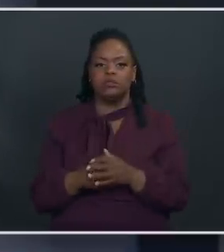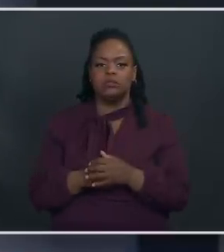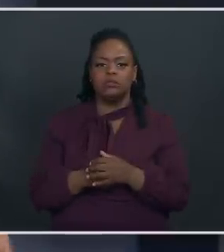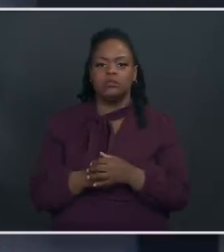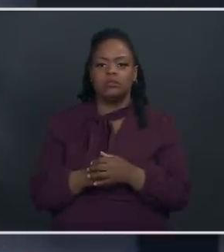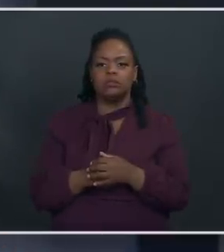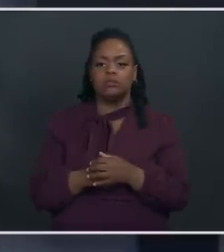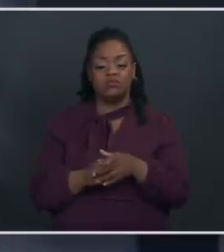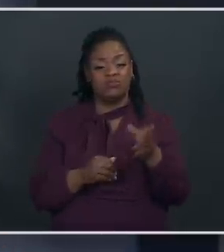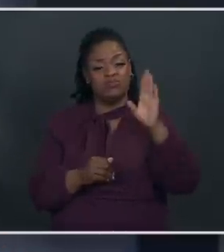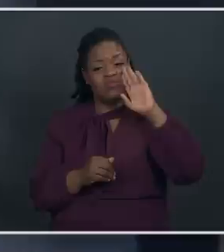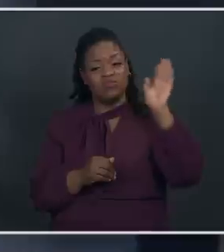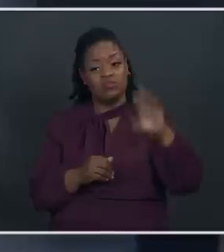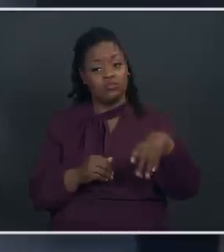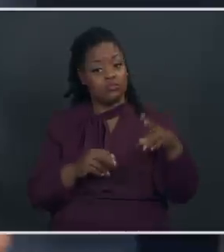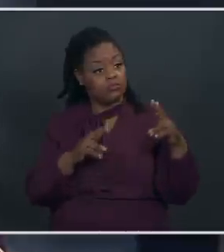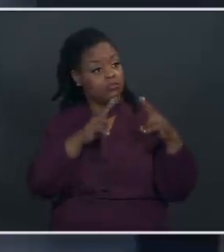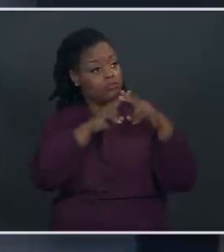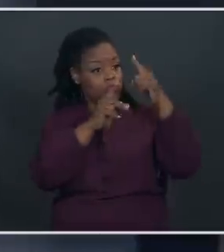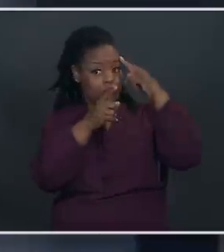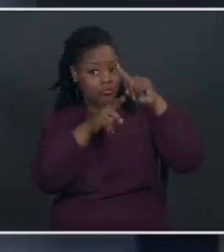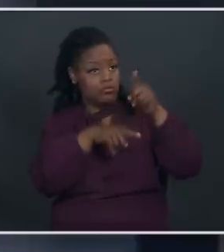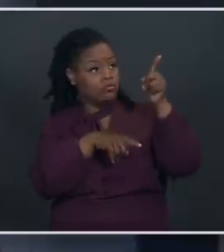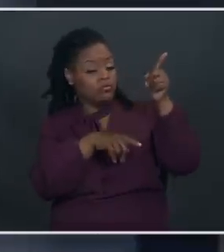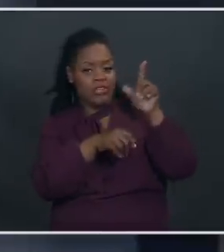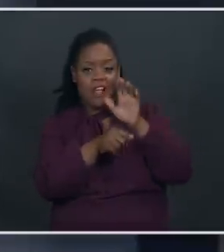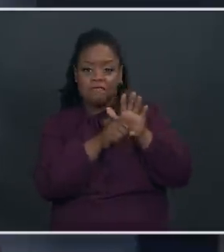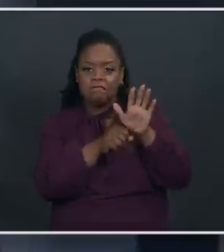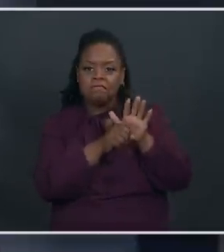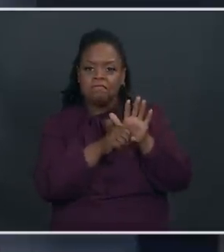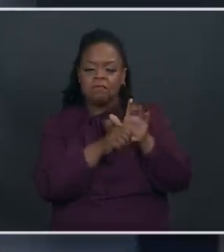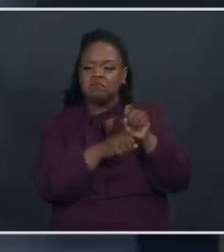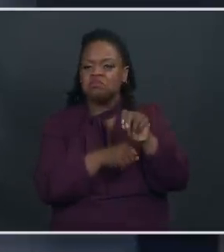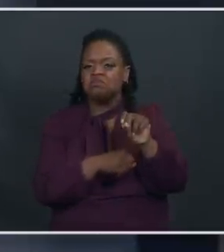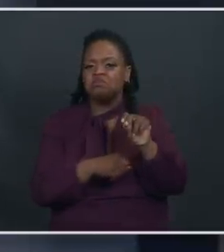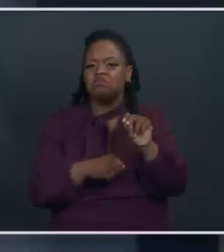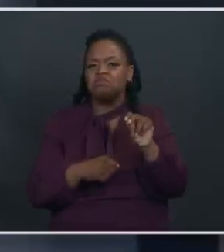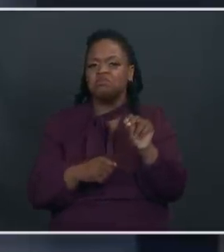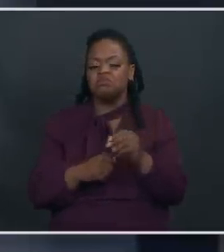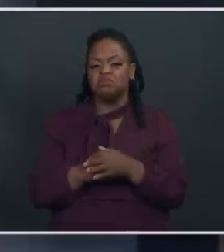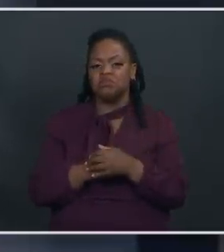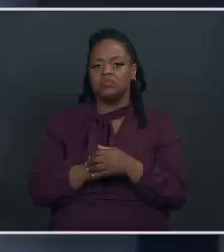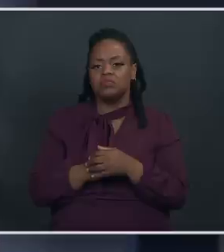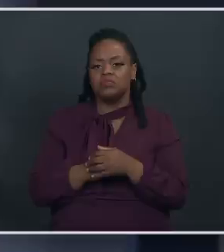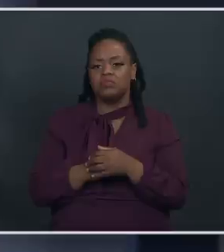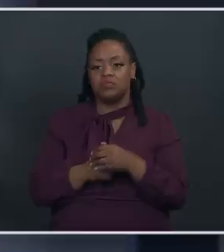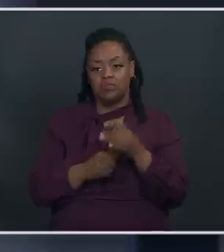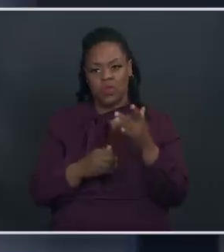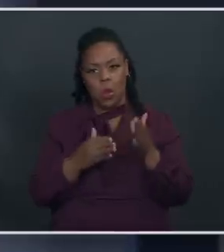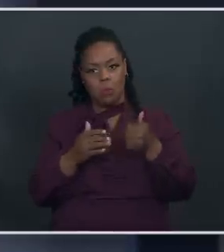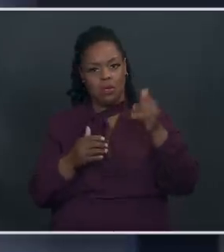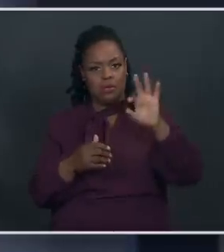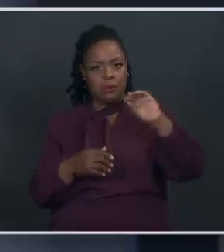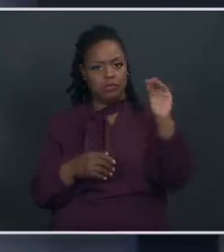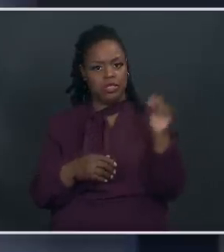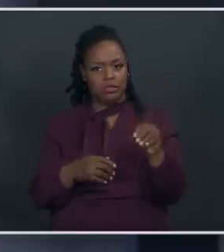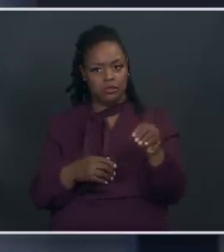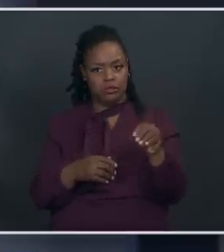not when almost 90 percent of all of the planet's emissions -- global emissions -- come from outside of U.S. borders.